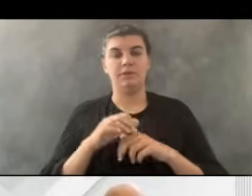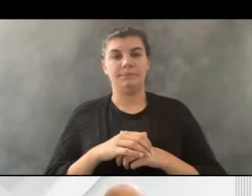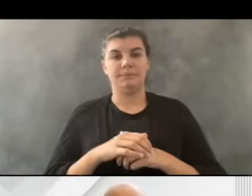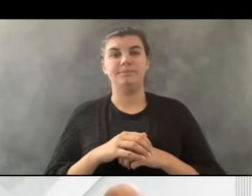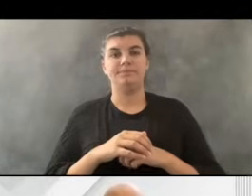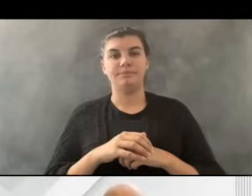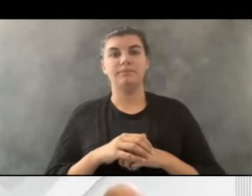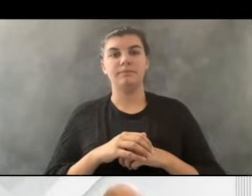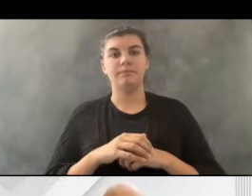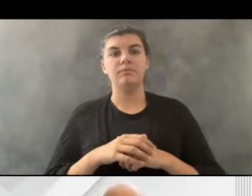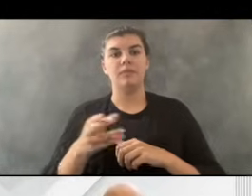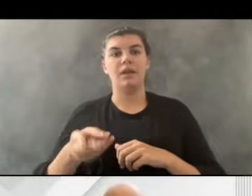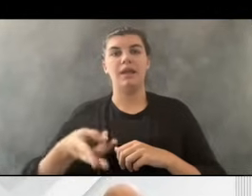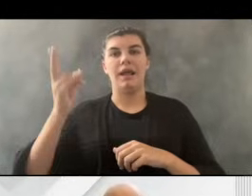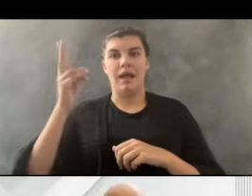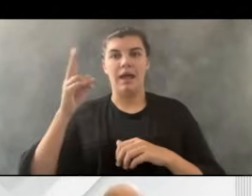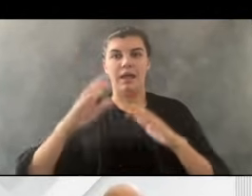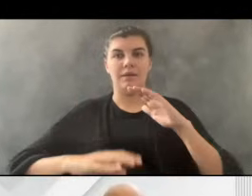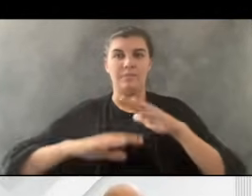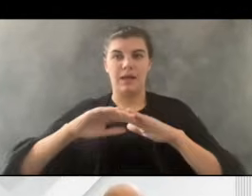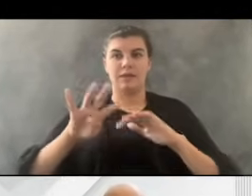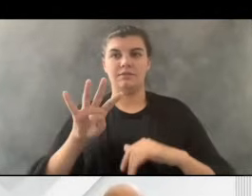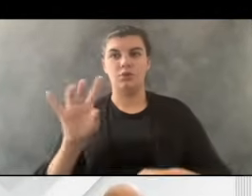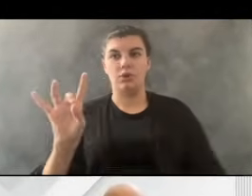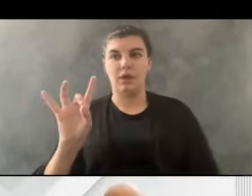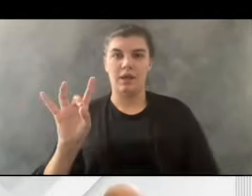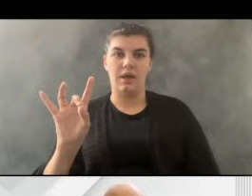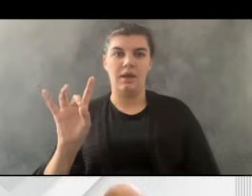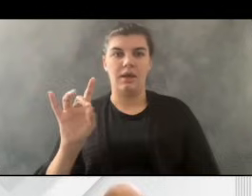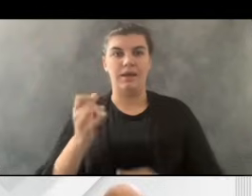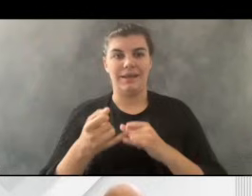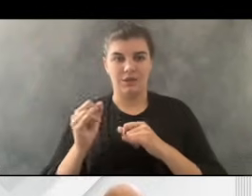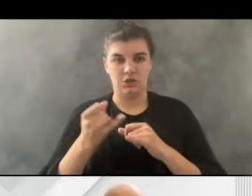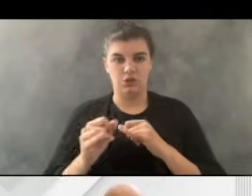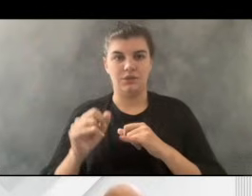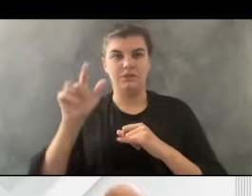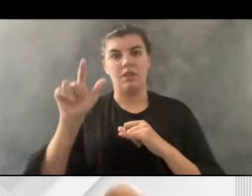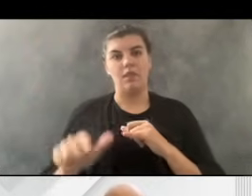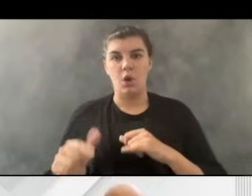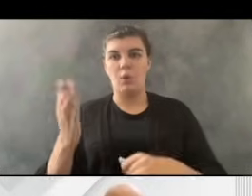high reach is 48 inches maximum above the ground and the low reach is 15 inches above the ground.